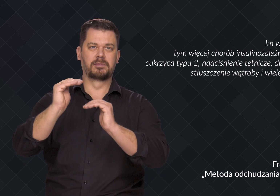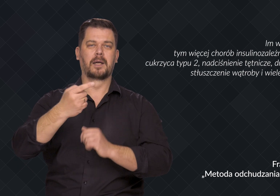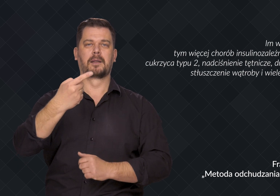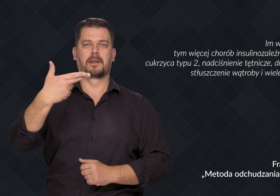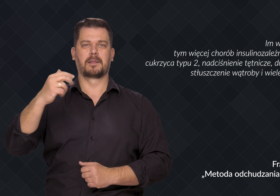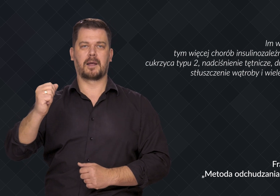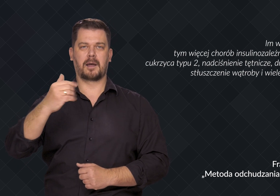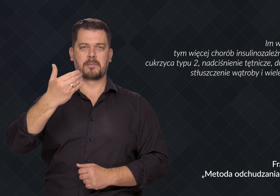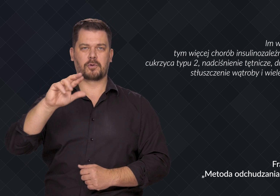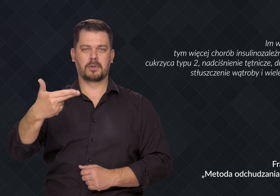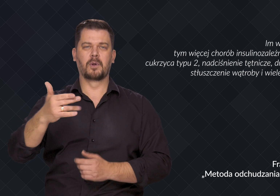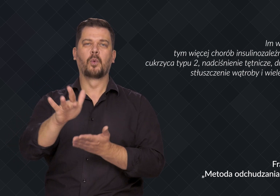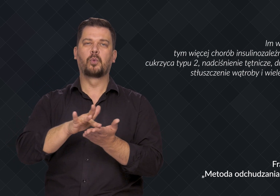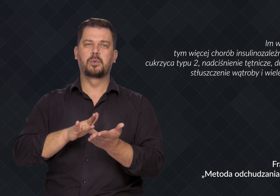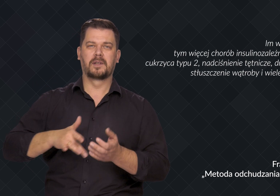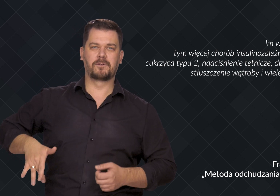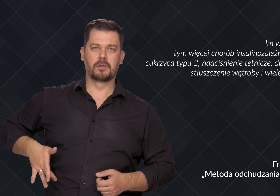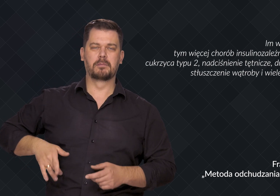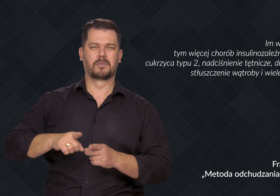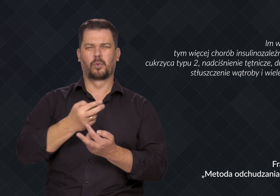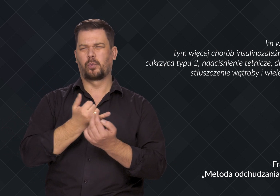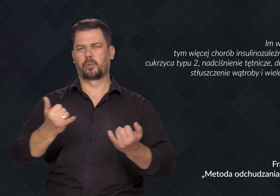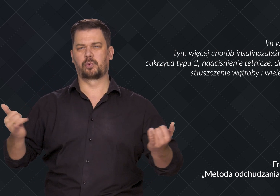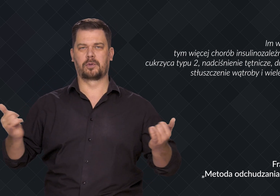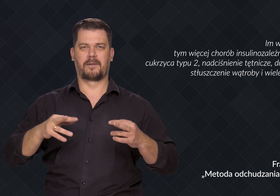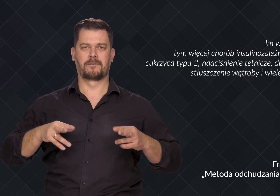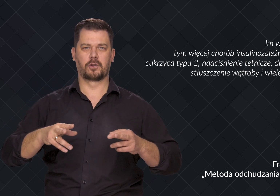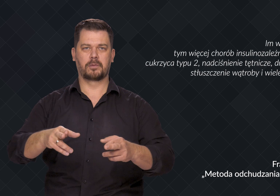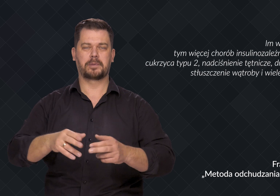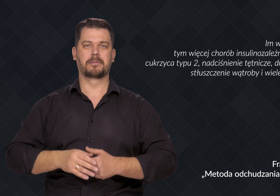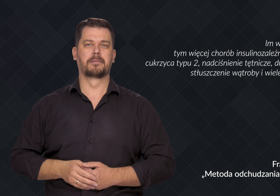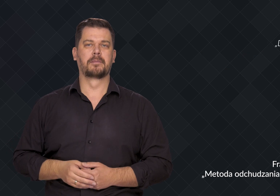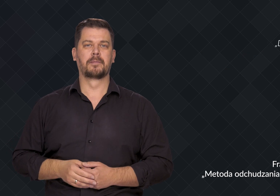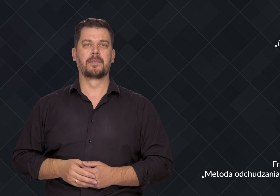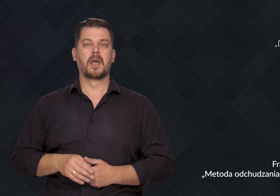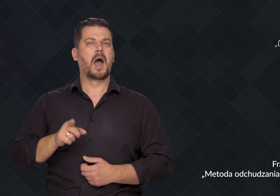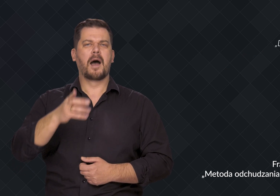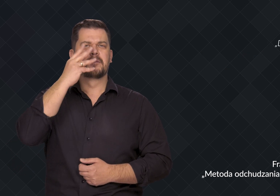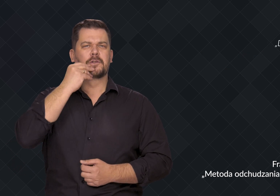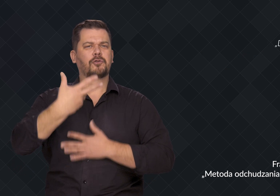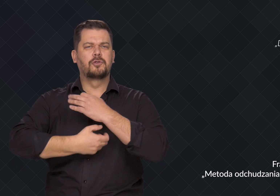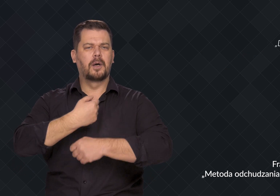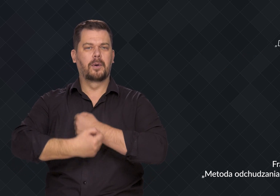gout, fatty liver, and many cancers." "It WORKS LIKE THIS